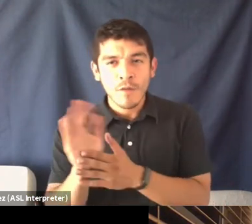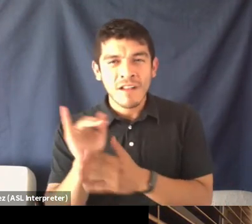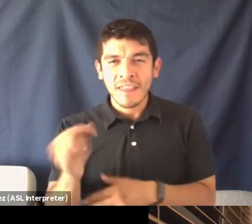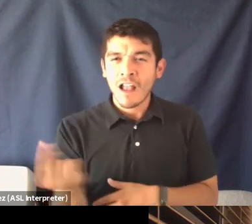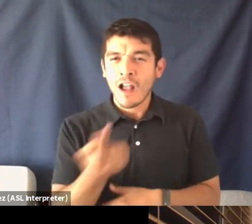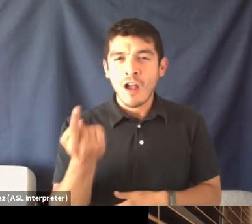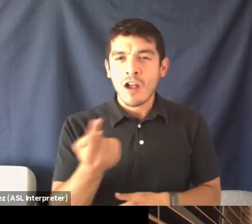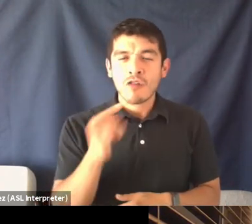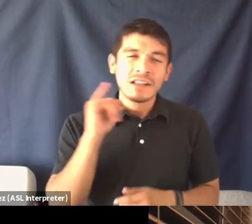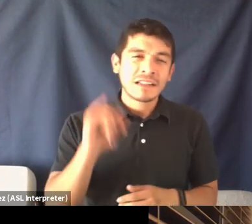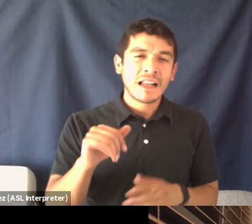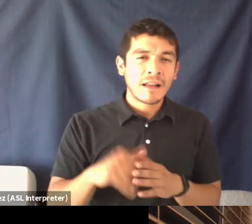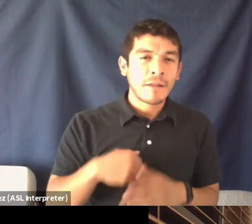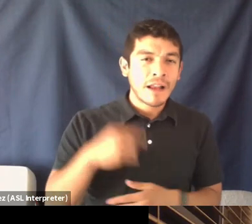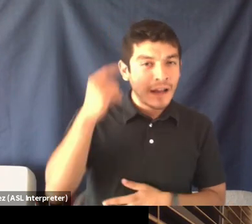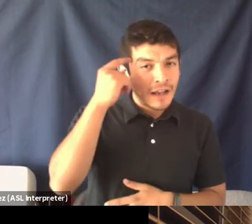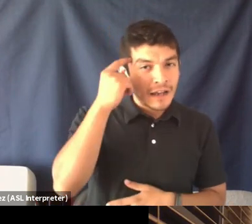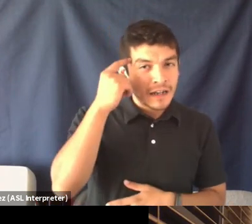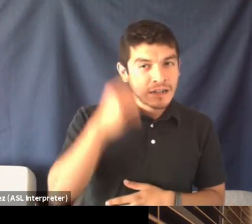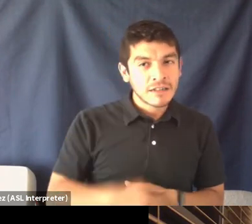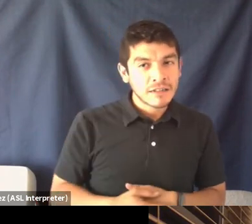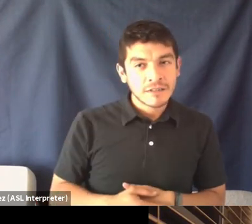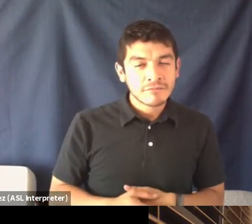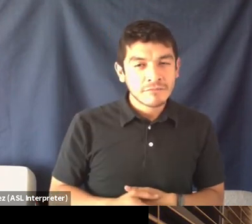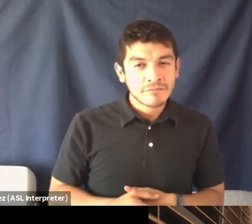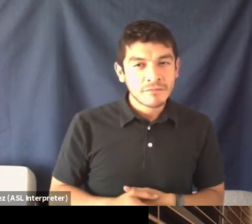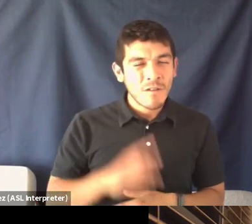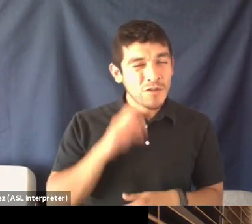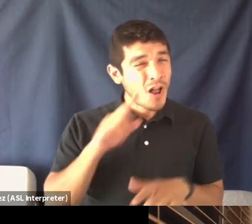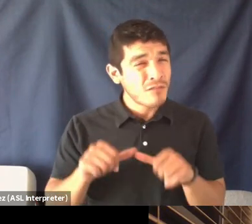stayed in sort of my brain for so long which is,